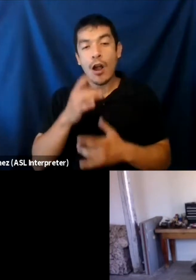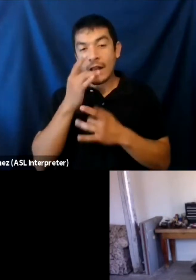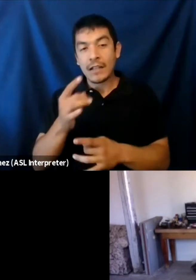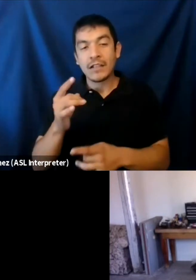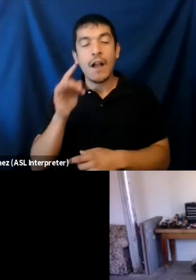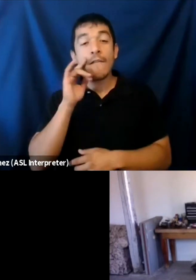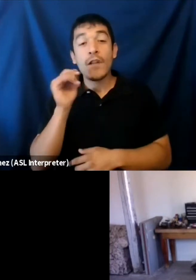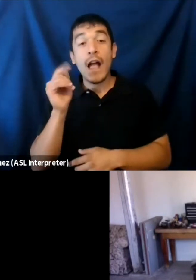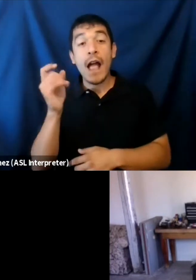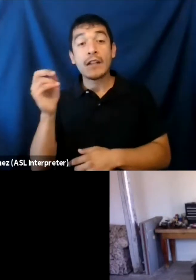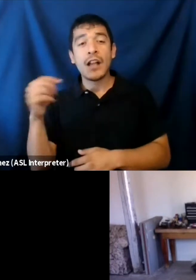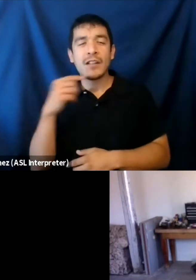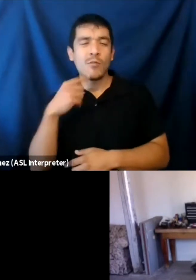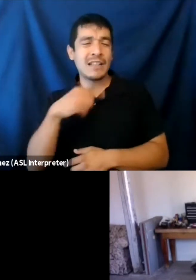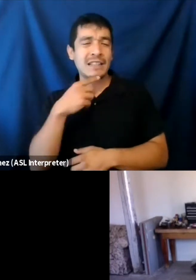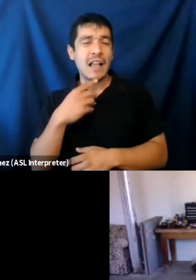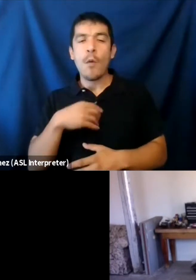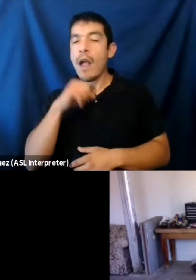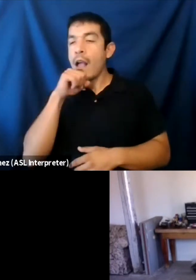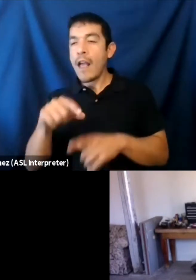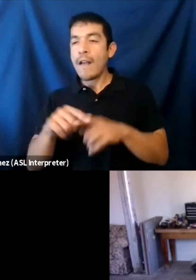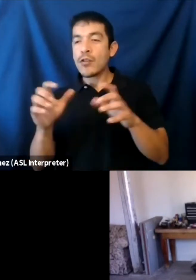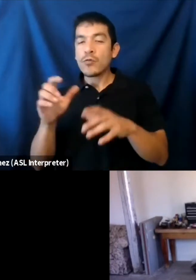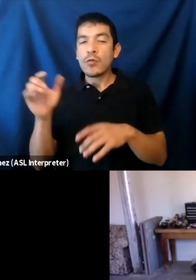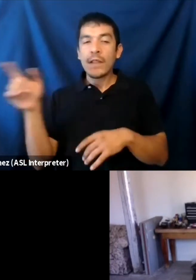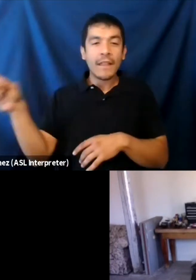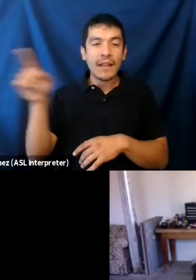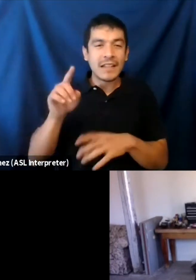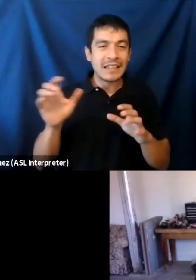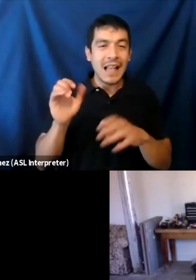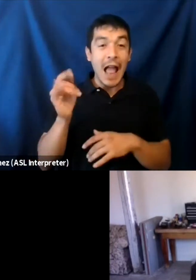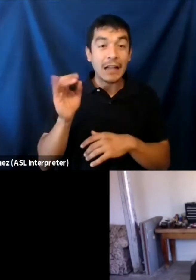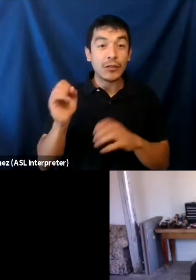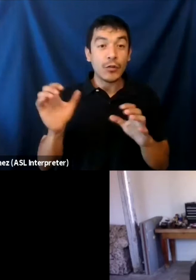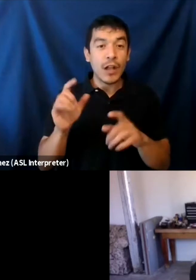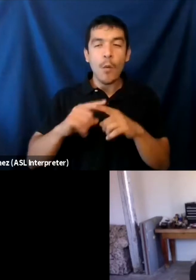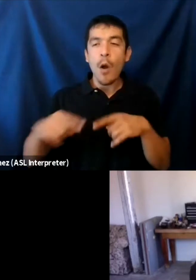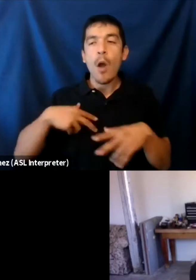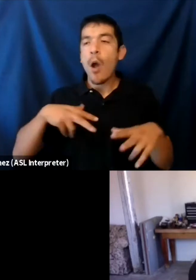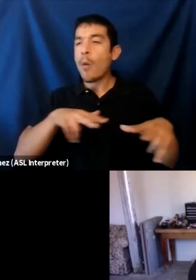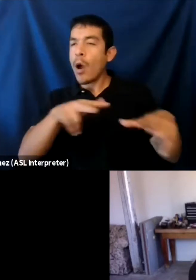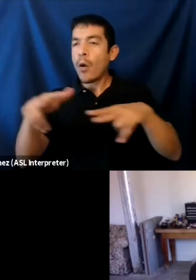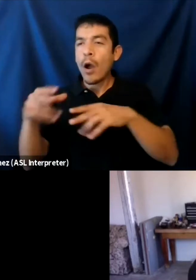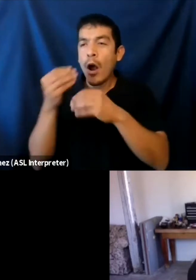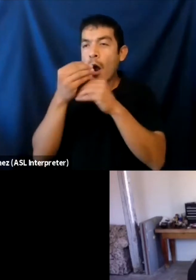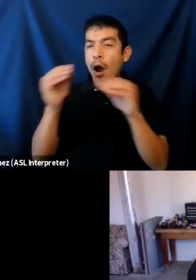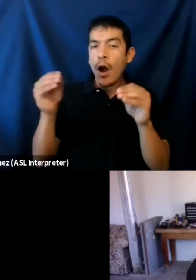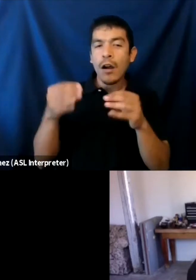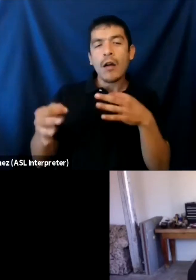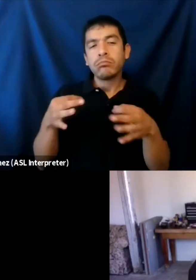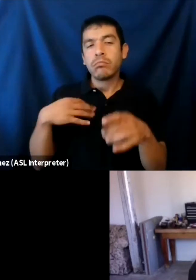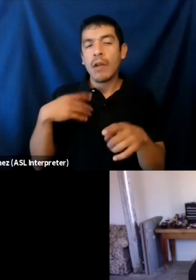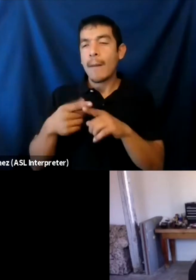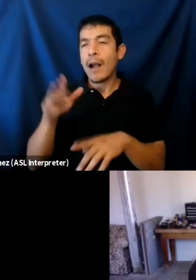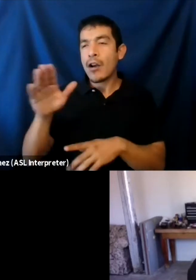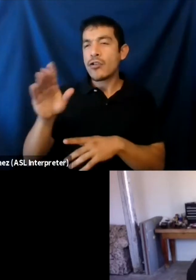we'd love to do the thing that Vice did or Axios did, where you just walked around the office, telling us about the architectural details.